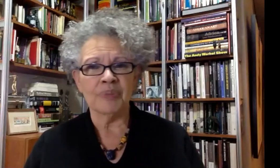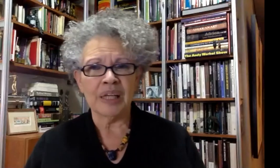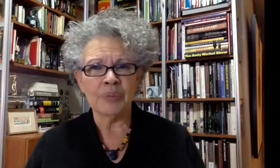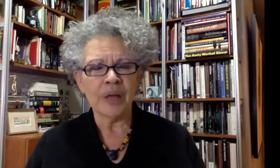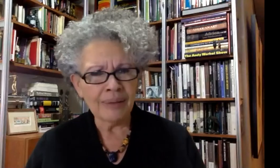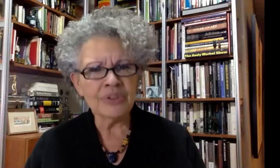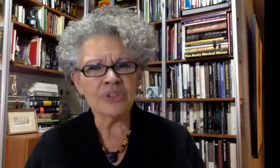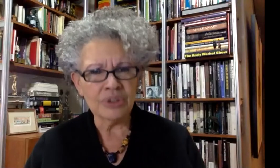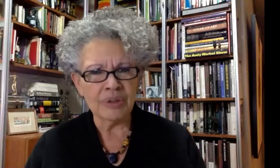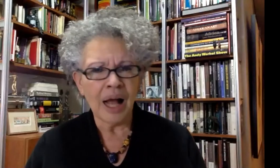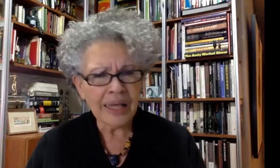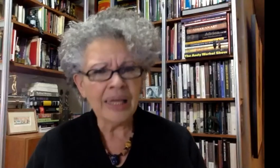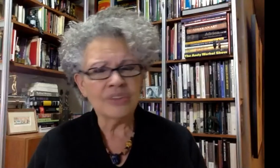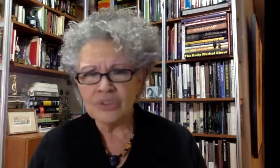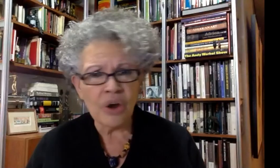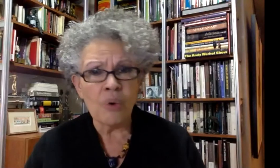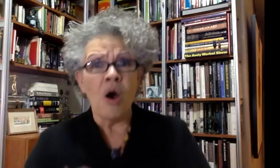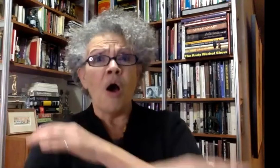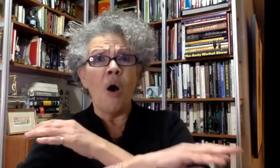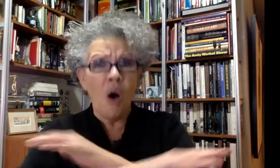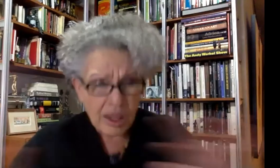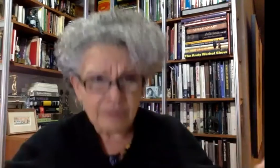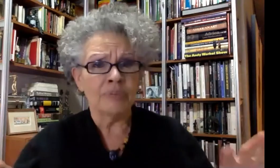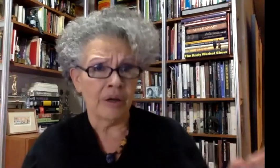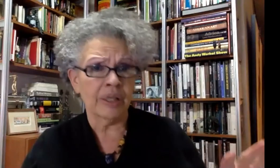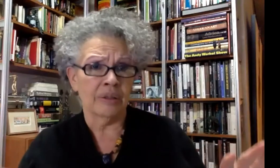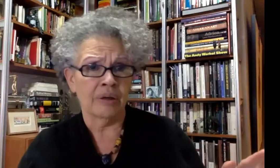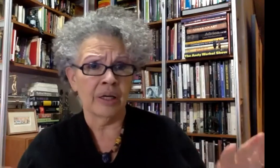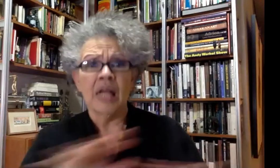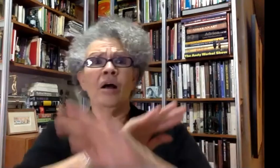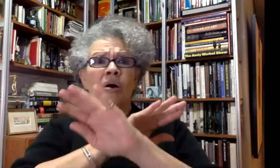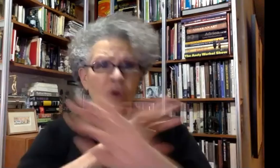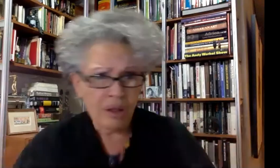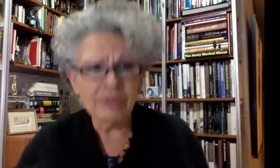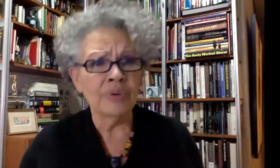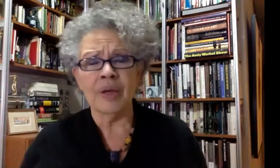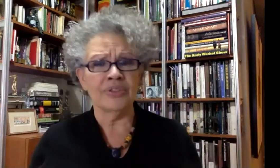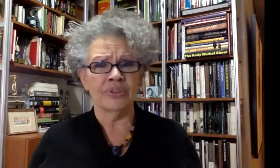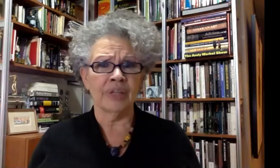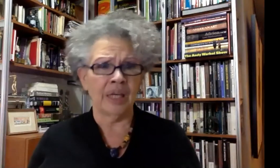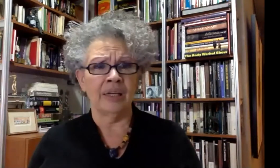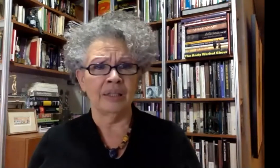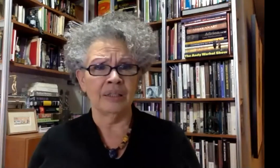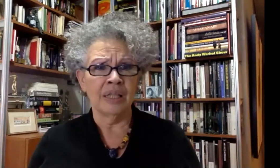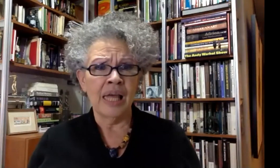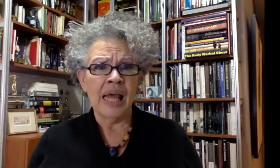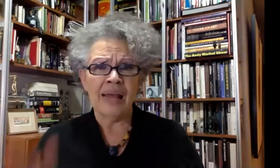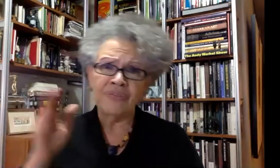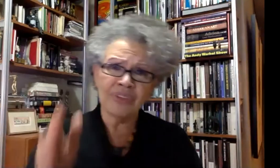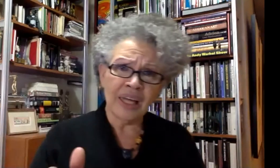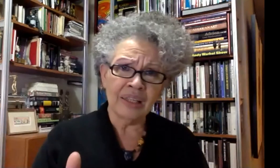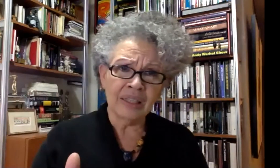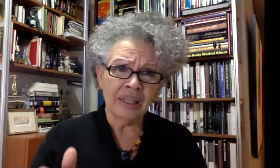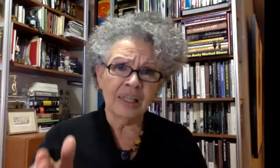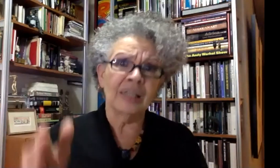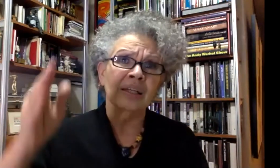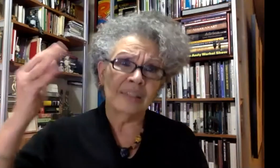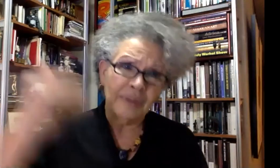that she said that actually moved me to say, well, first of all I didn't get why there